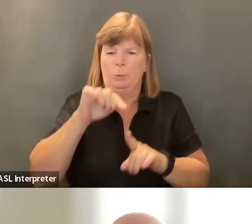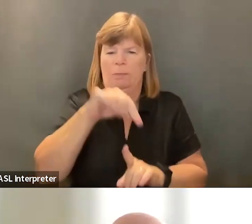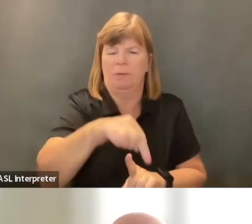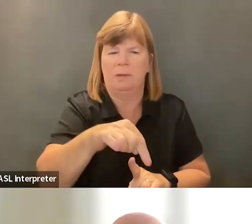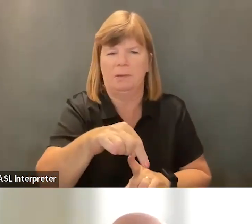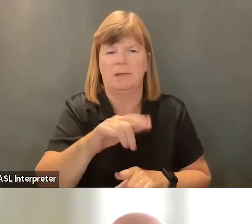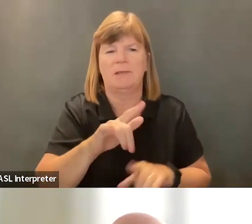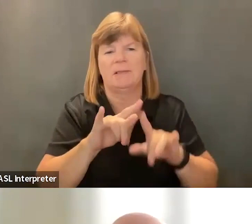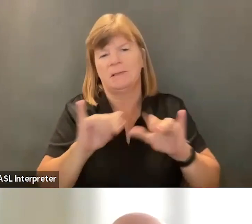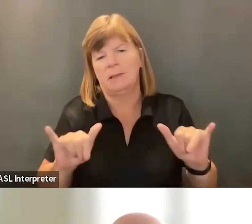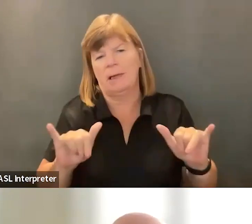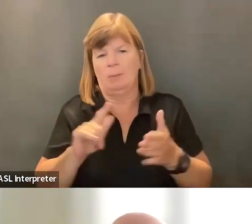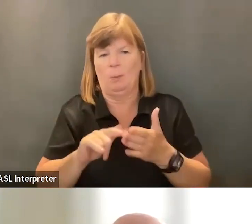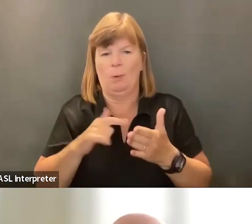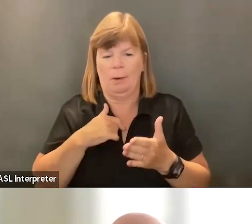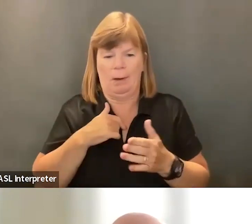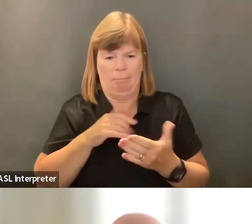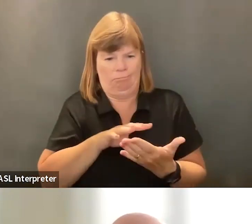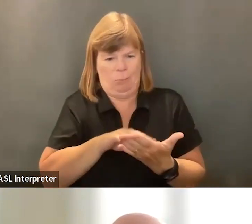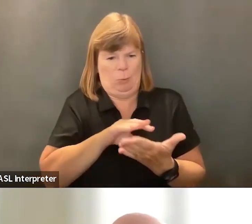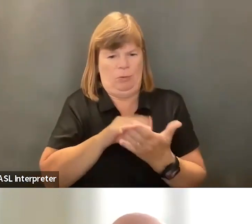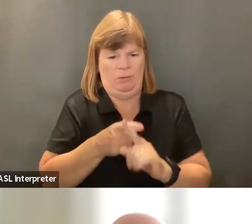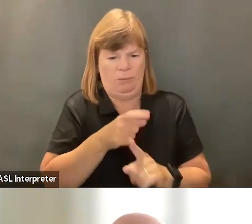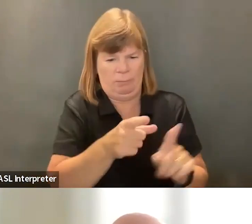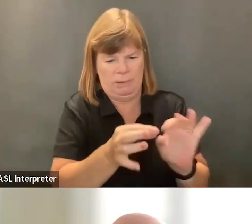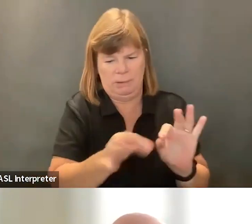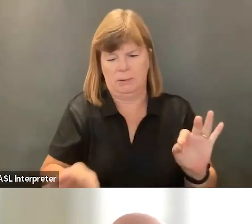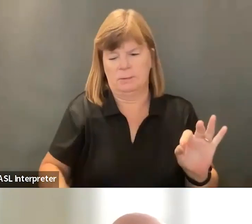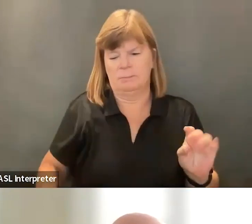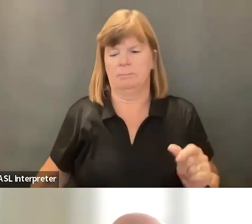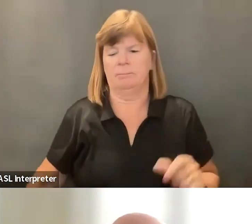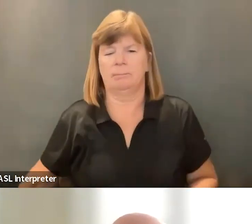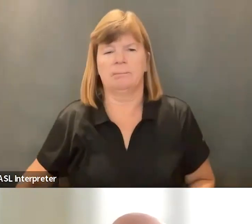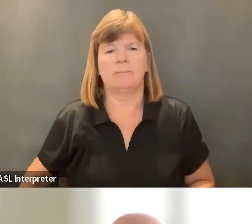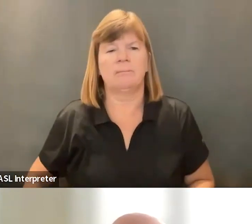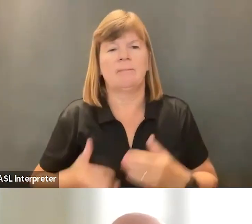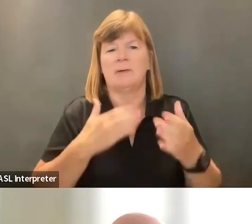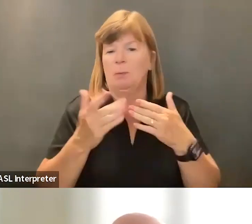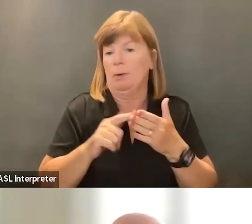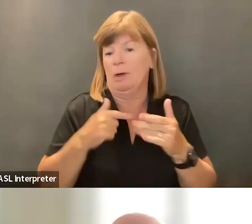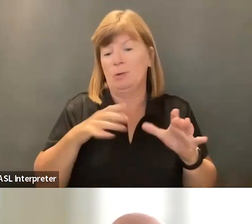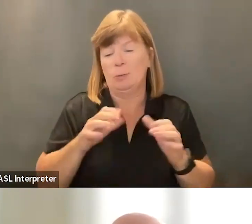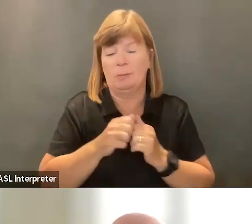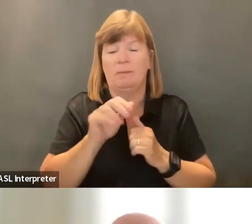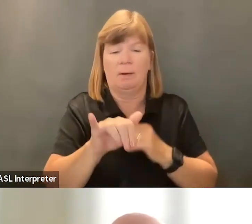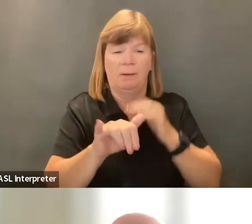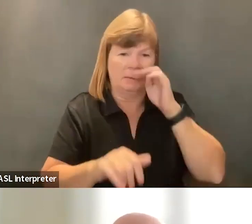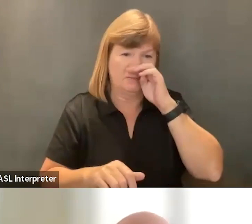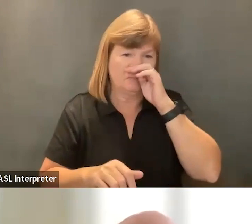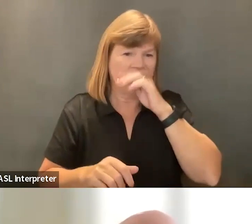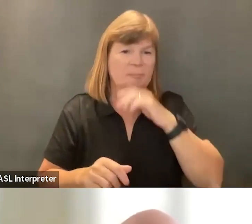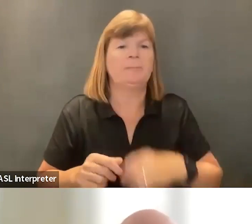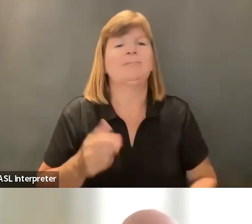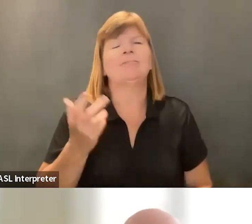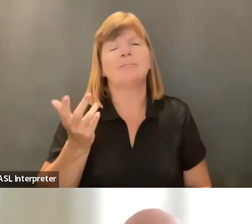gaining from the tax and and really even what I do with the text Sonia you know do you want that